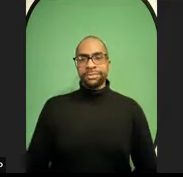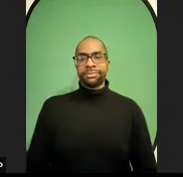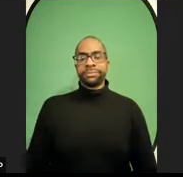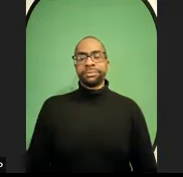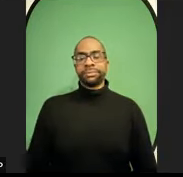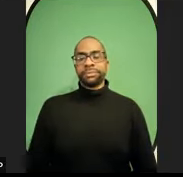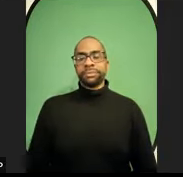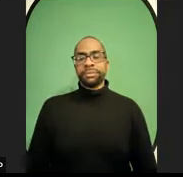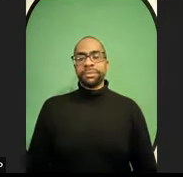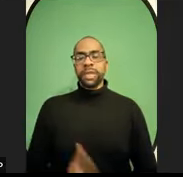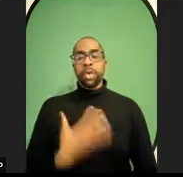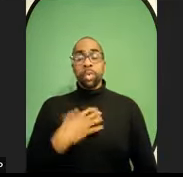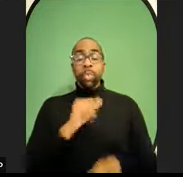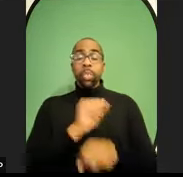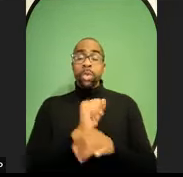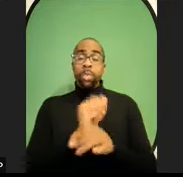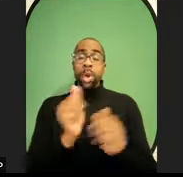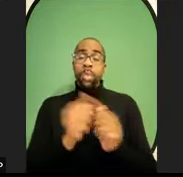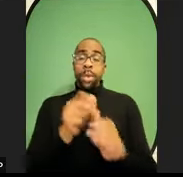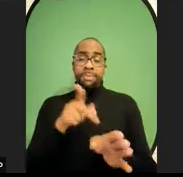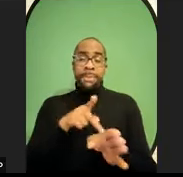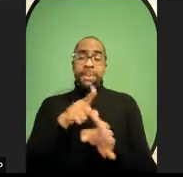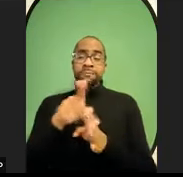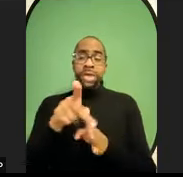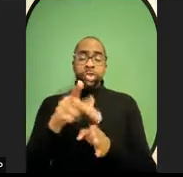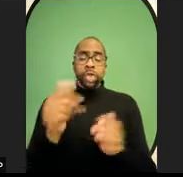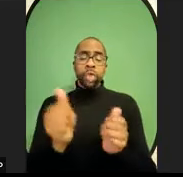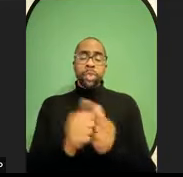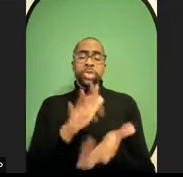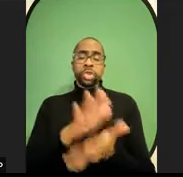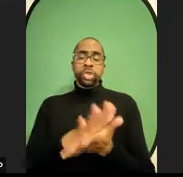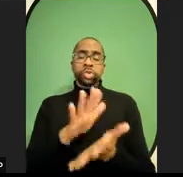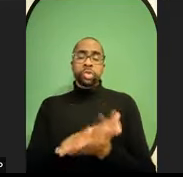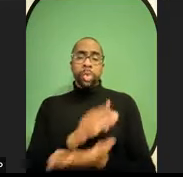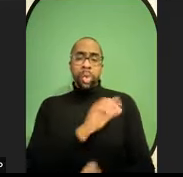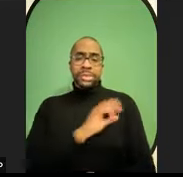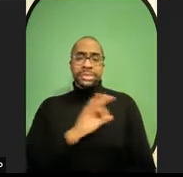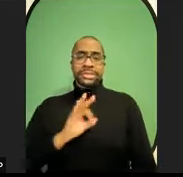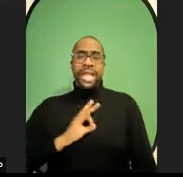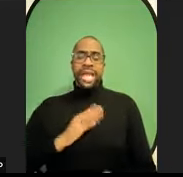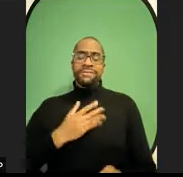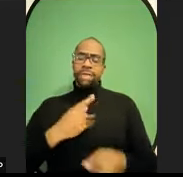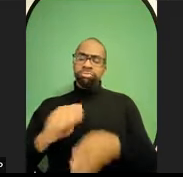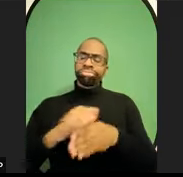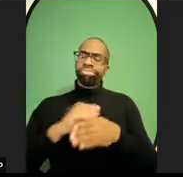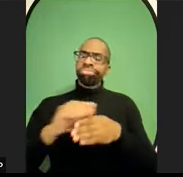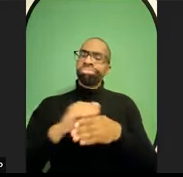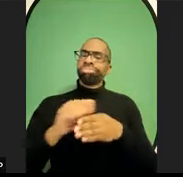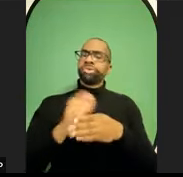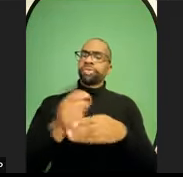things that automatically qualify things that automatically qualify you. What I will say is that we've worked. We've worked with our professionals with school with our professionals with school staff, and really